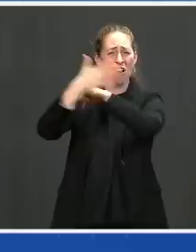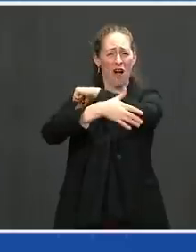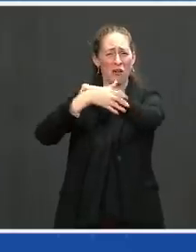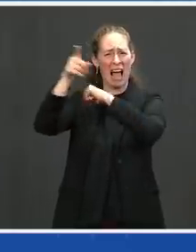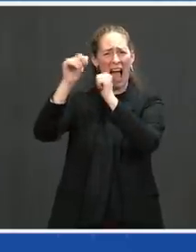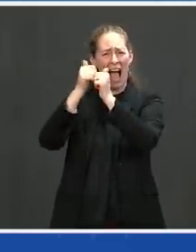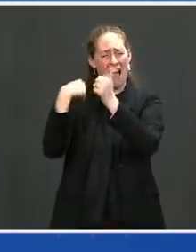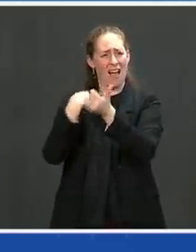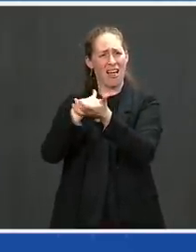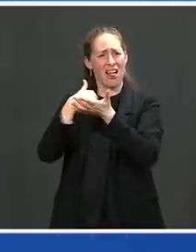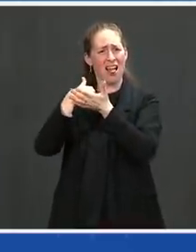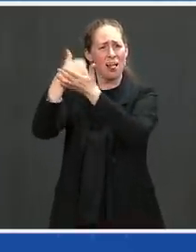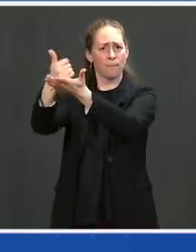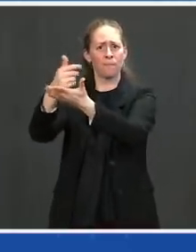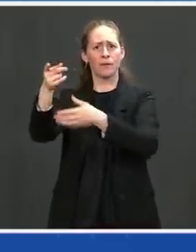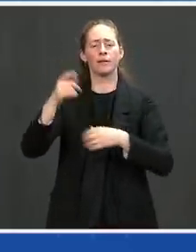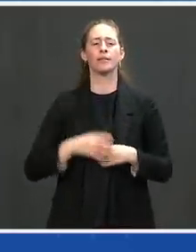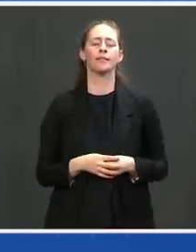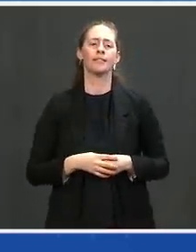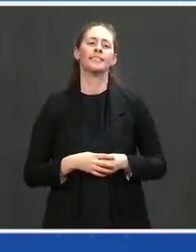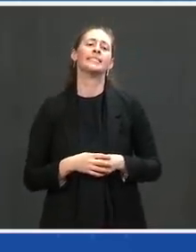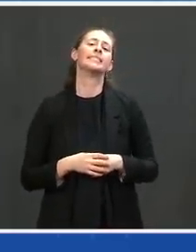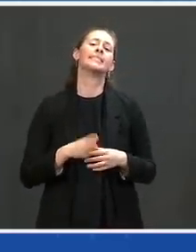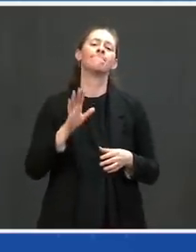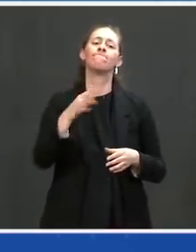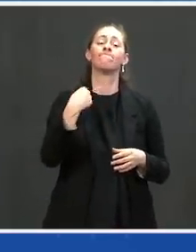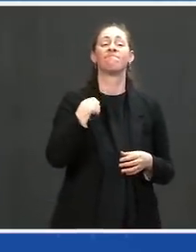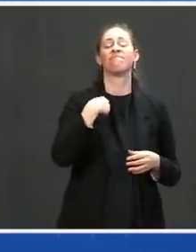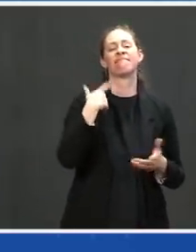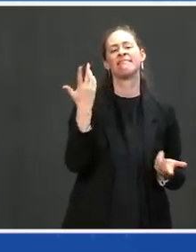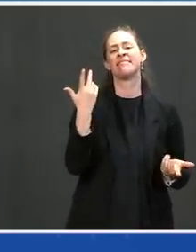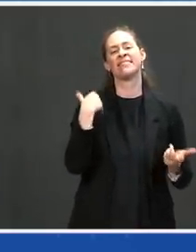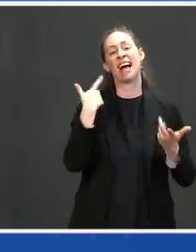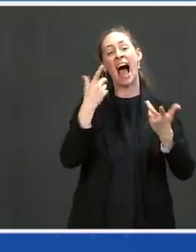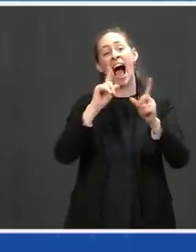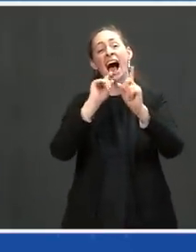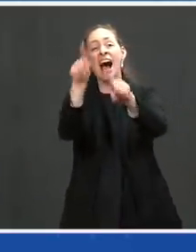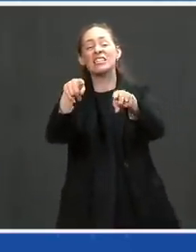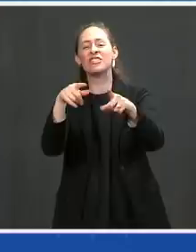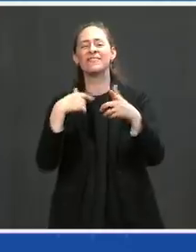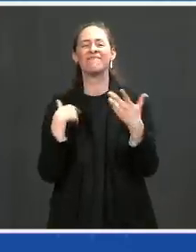But I know, you know, that old thing: The journey of 1,000 miles starts with the first step.